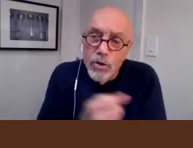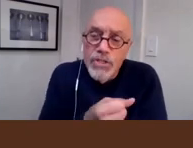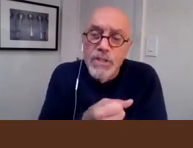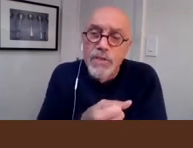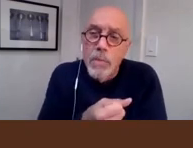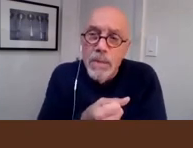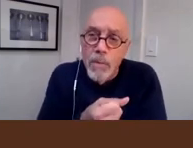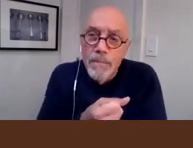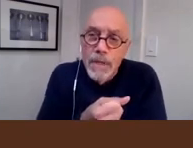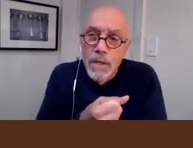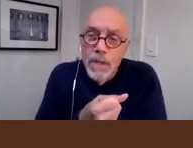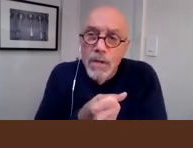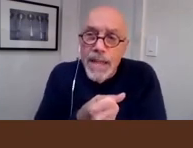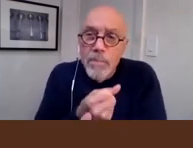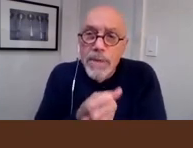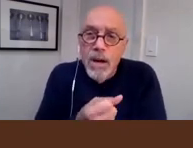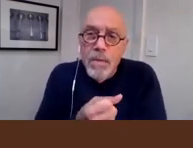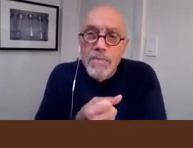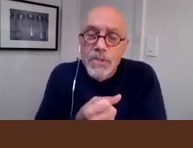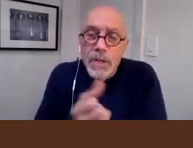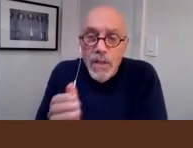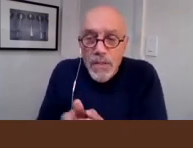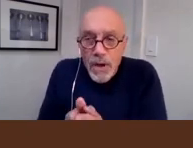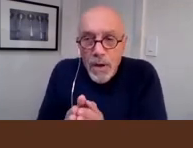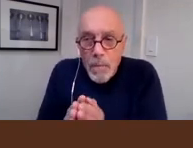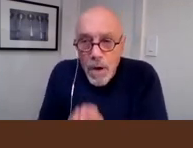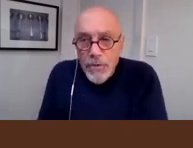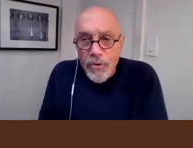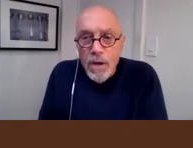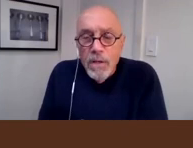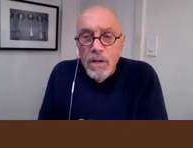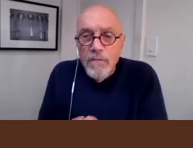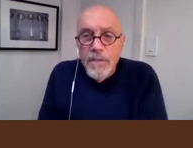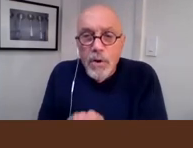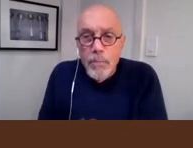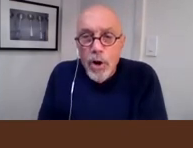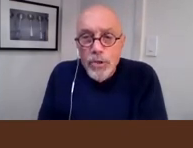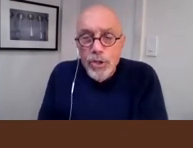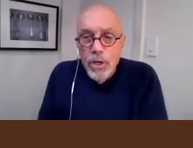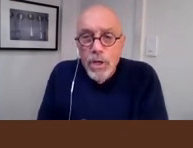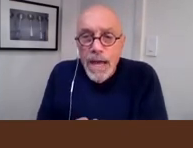good is it for the people. That becomes the mantra of their approach